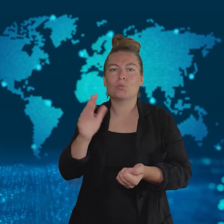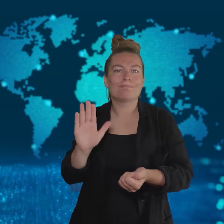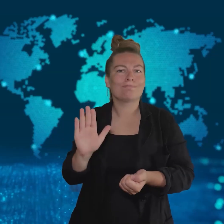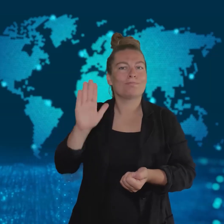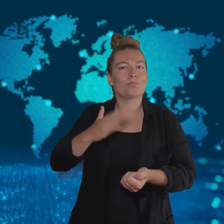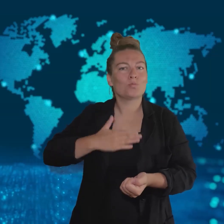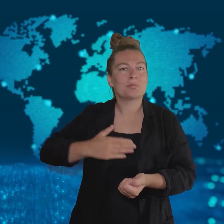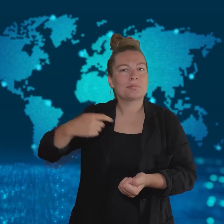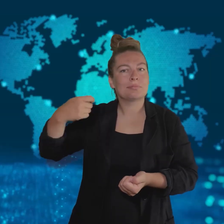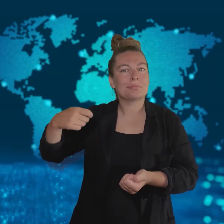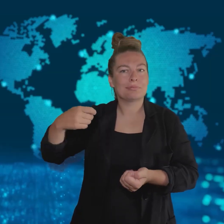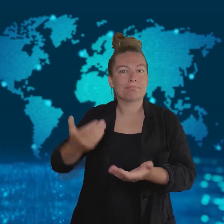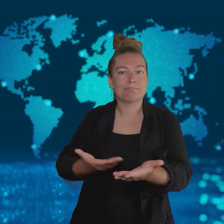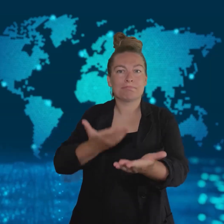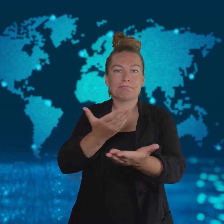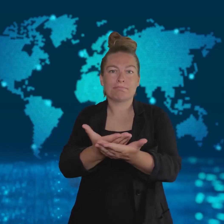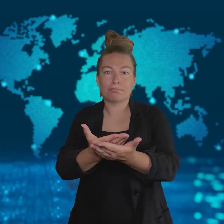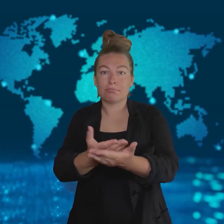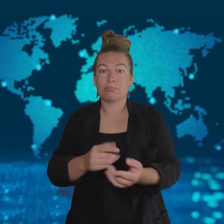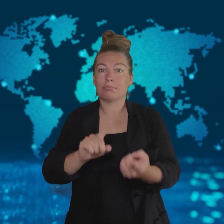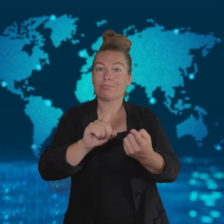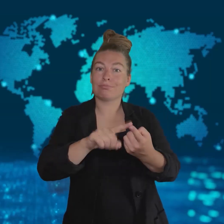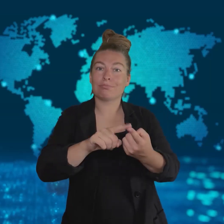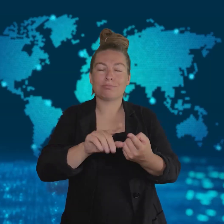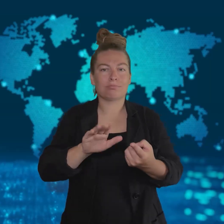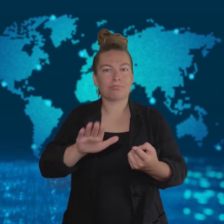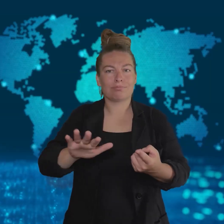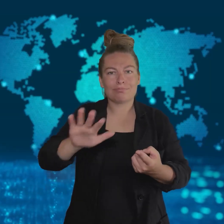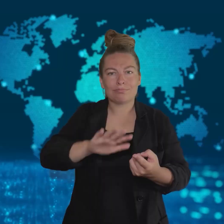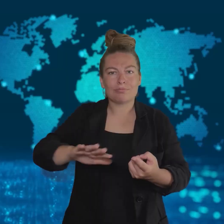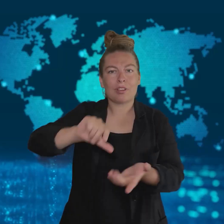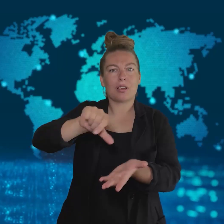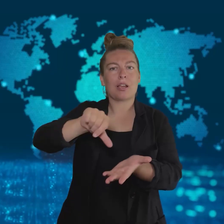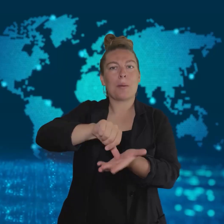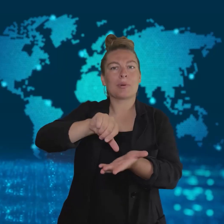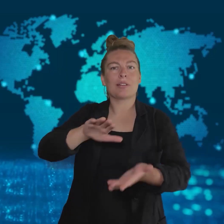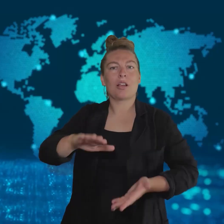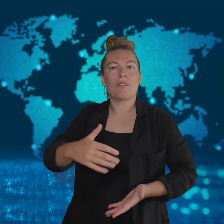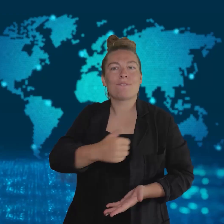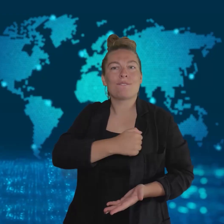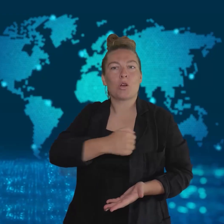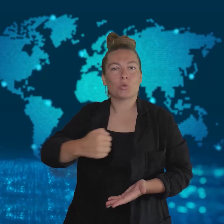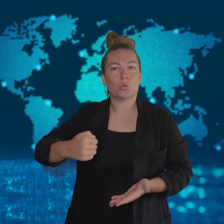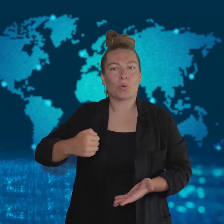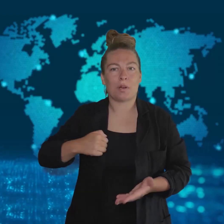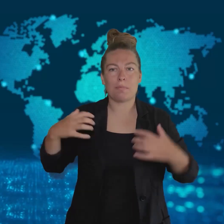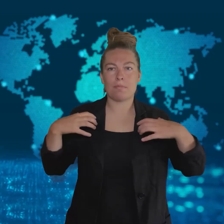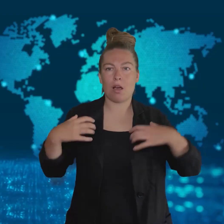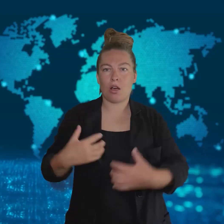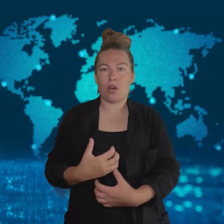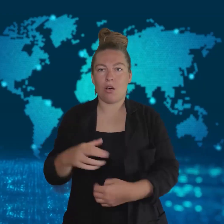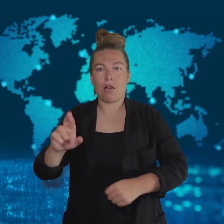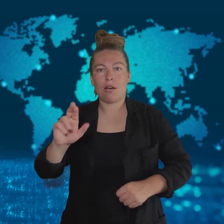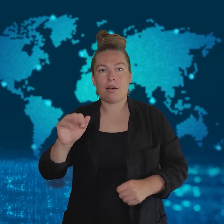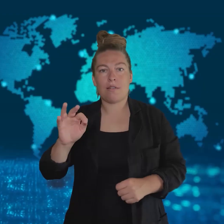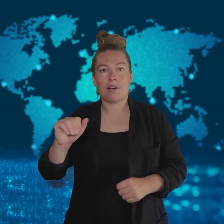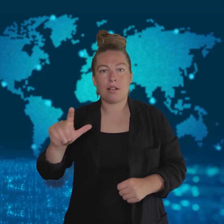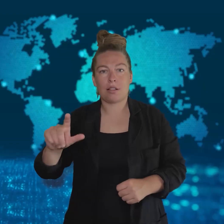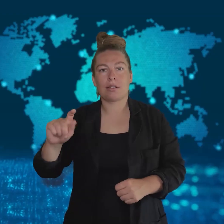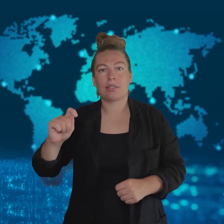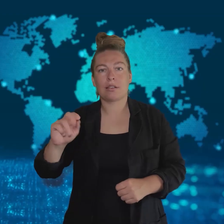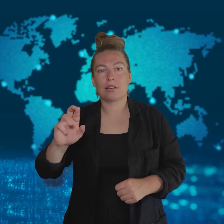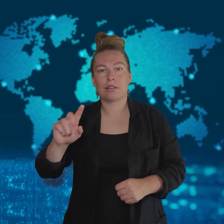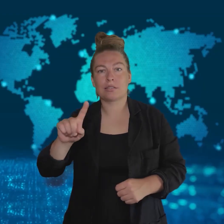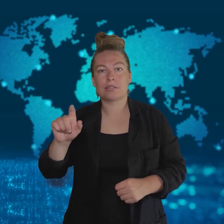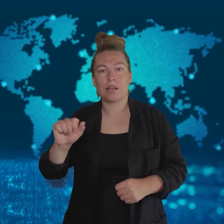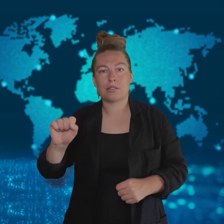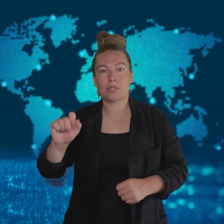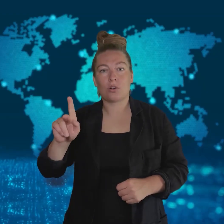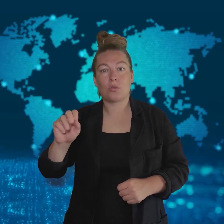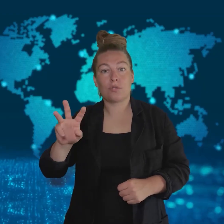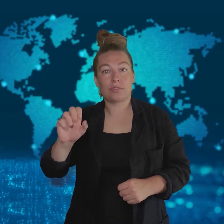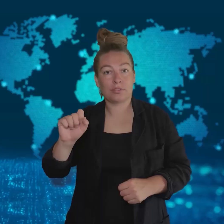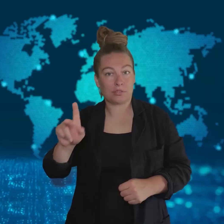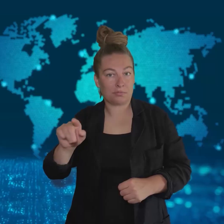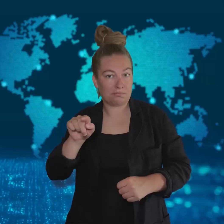Two candidates being considered are Warsaw Mayor Rafal Trzaskowski,